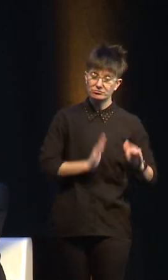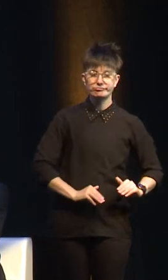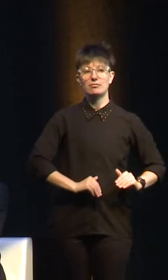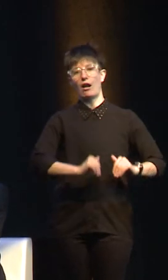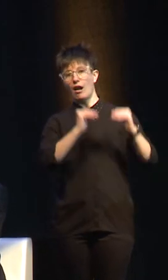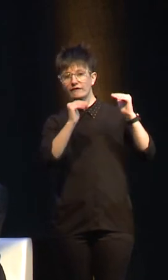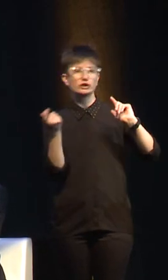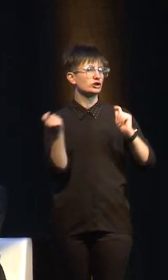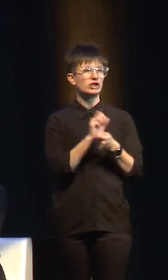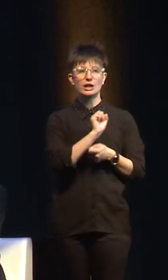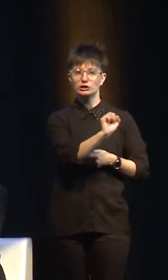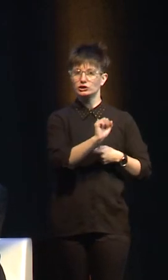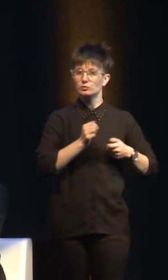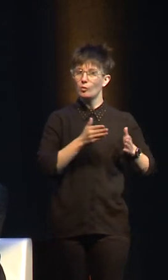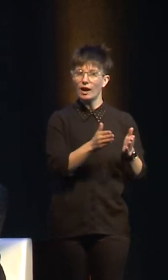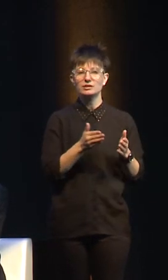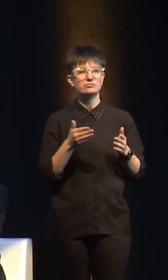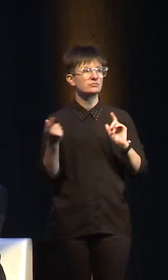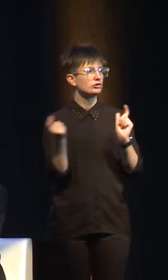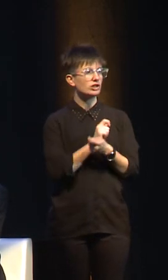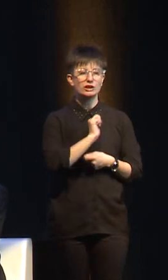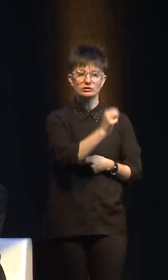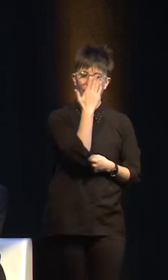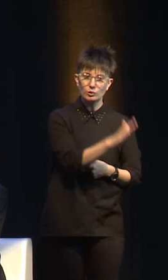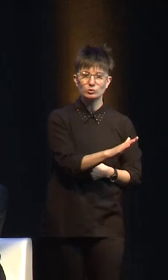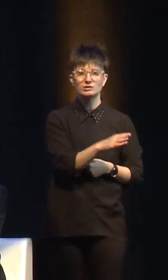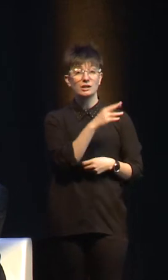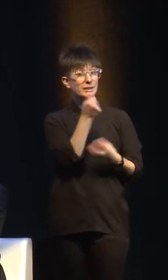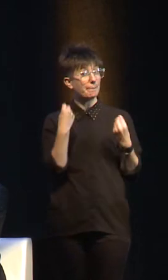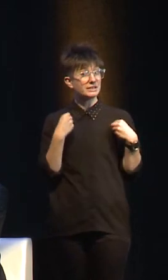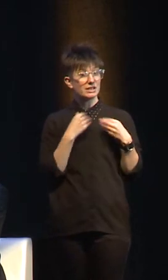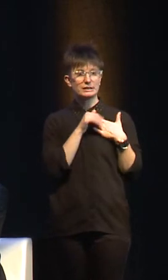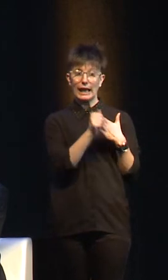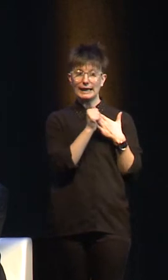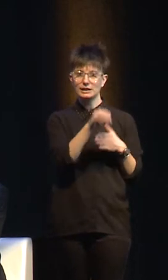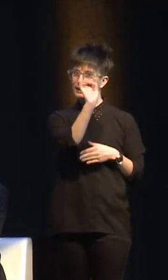there's some amazing examples of leading businesses who have really grasped this first transition.